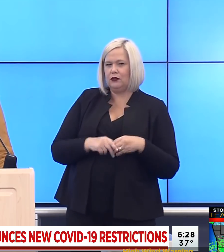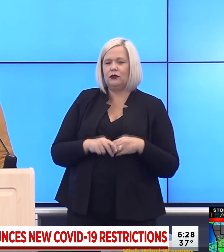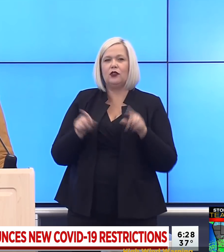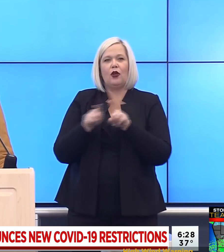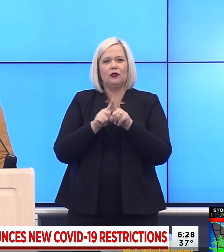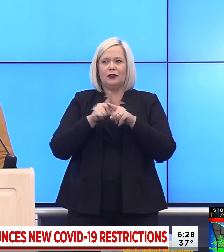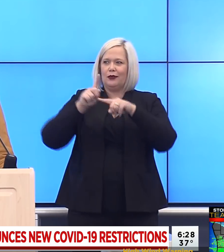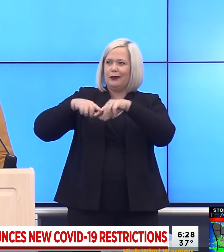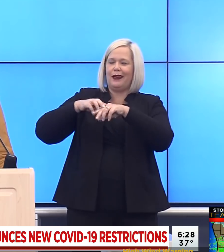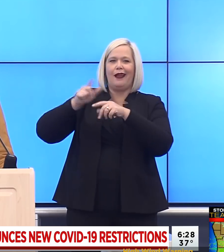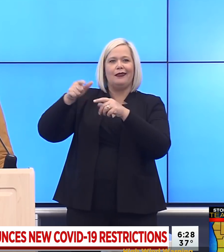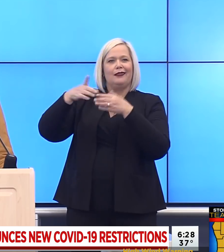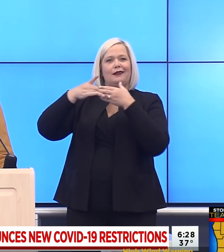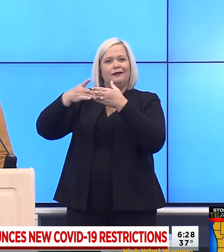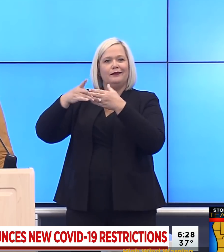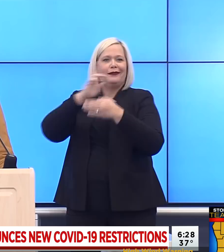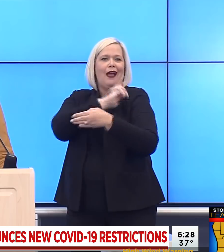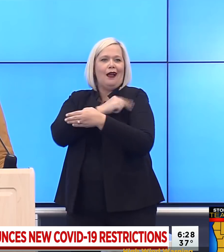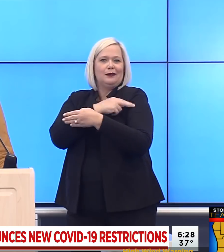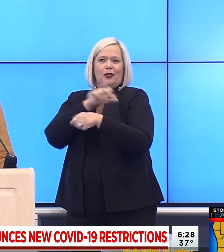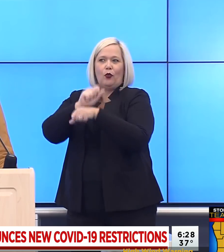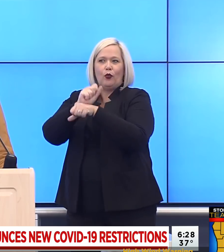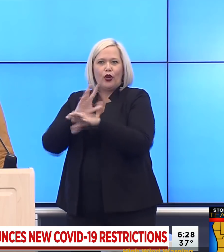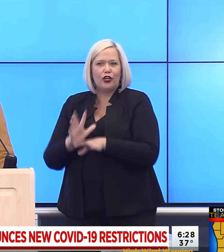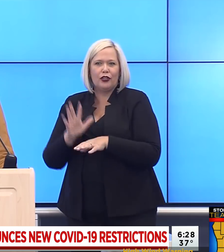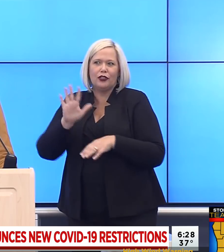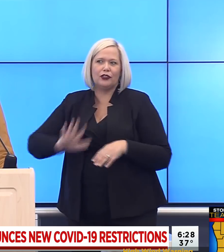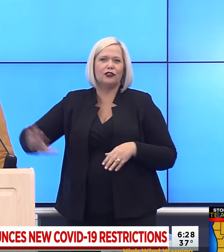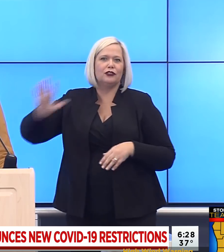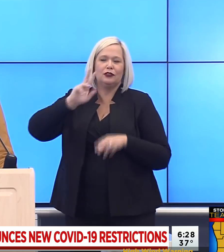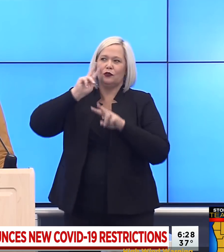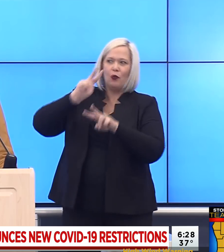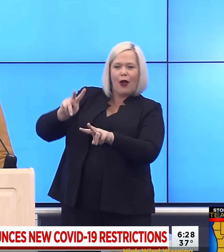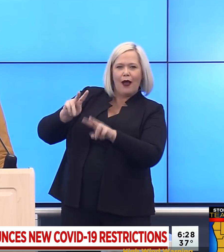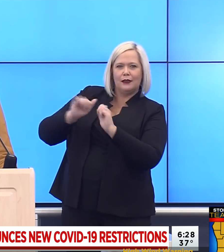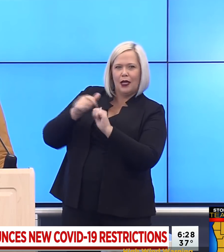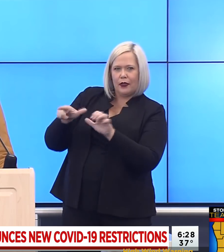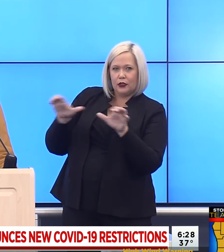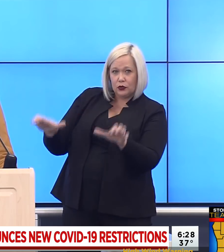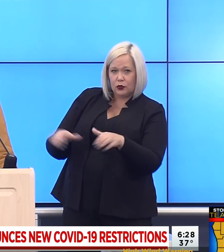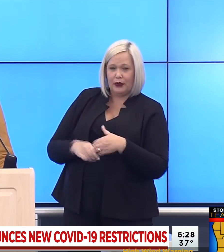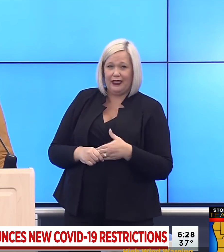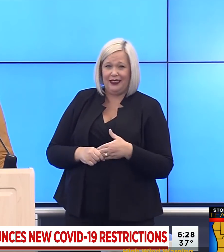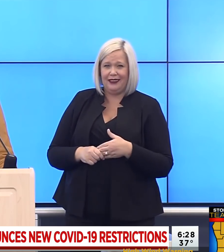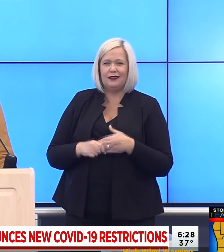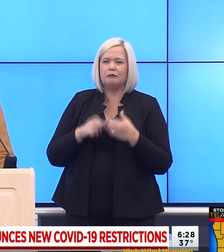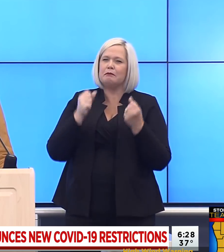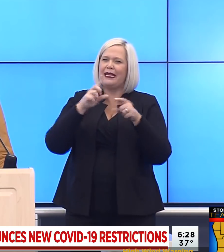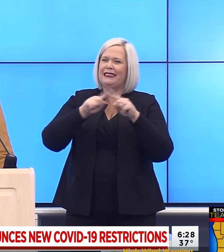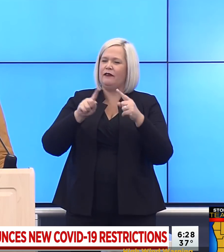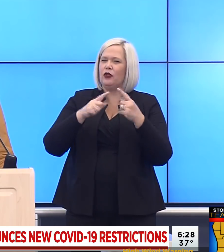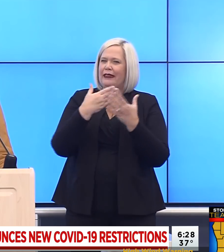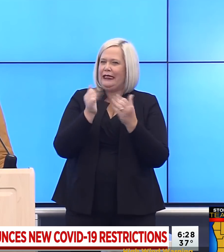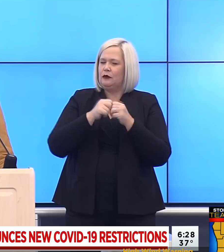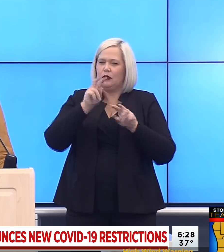PER HOUR PERCENT POSITIVITY RATES. WE'LL BE IN CONSTANT COMMUNICATION WITH OUR LOCAL DEPARTMENTS OF PUBLIC HEALTH AS WELL AS THE LEADERS OF OUR